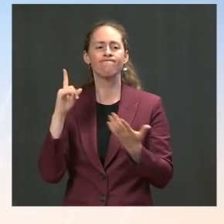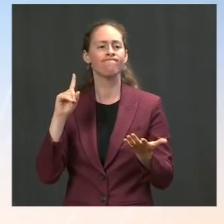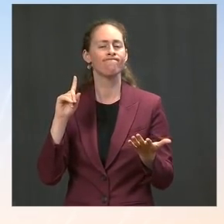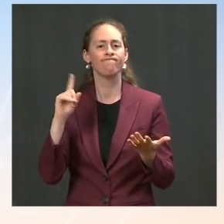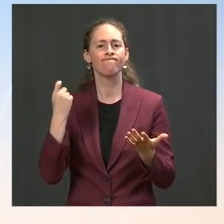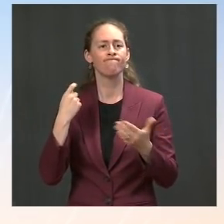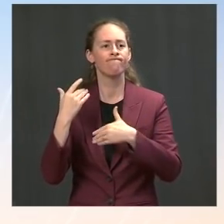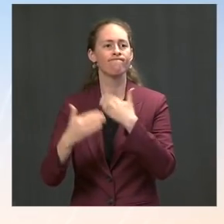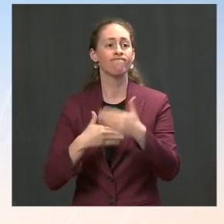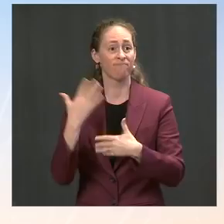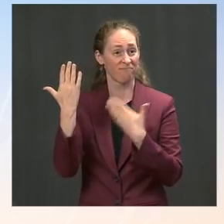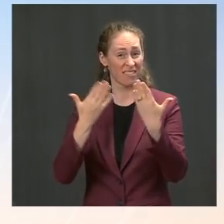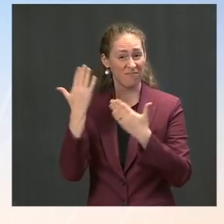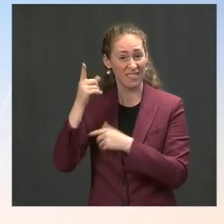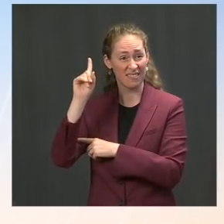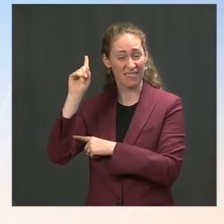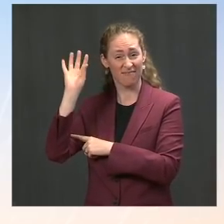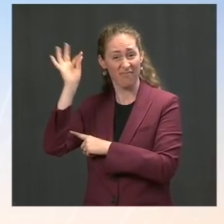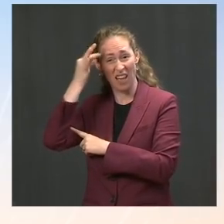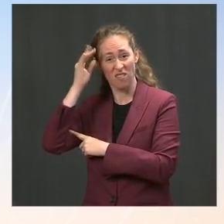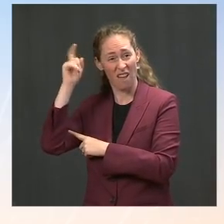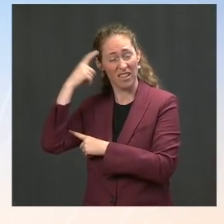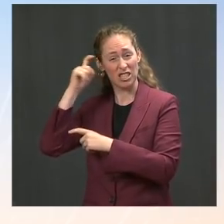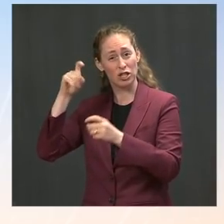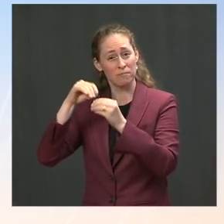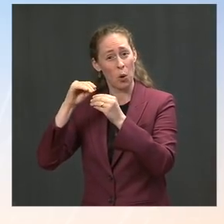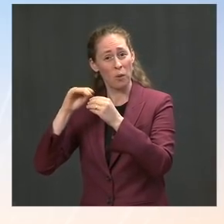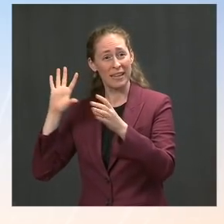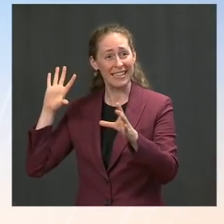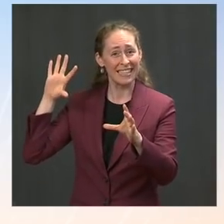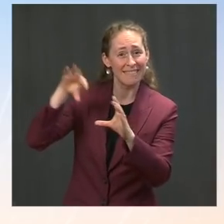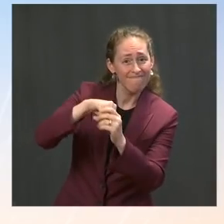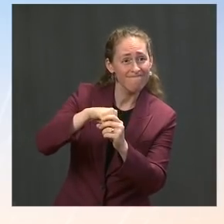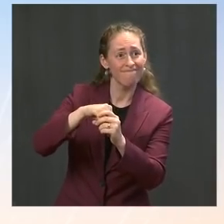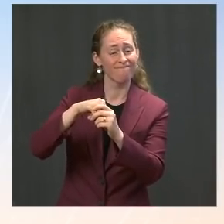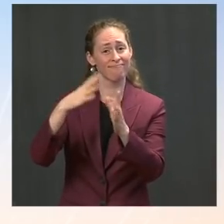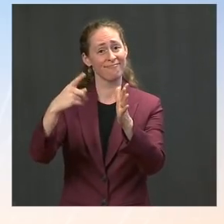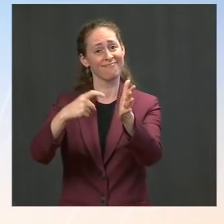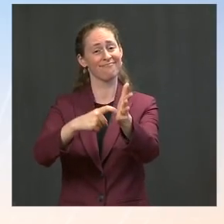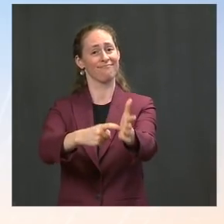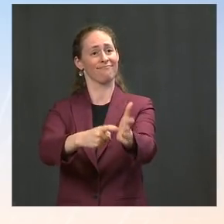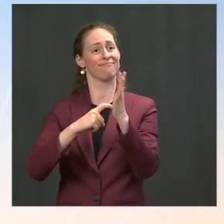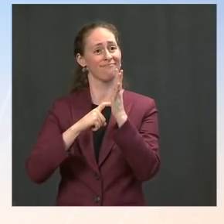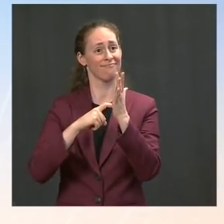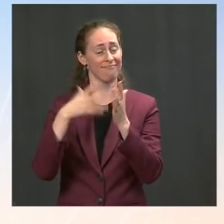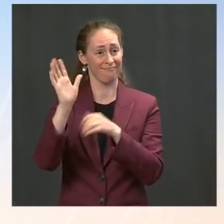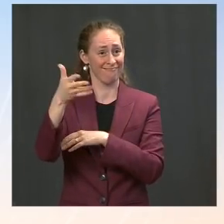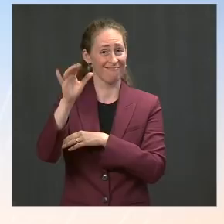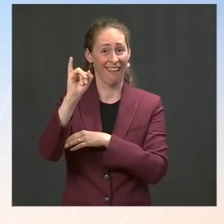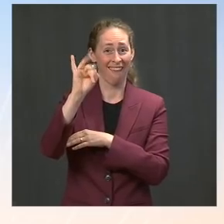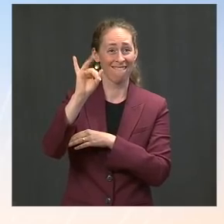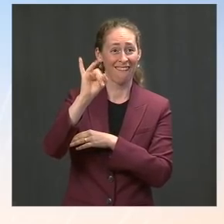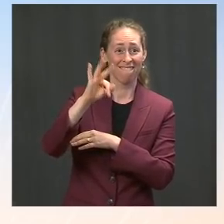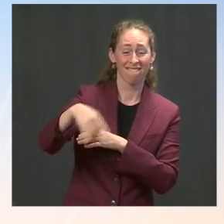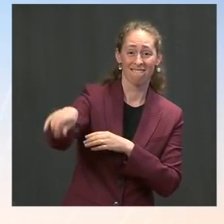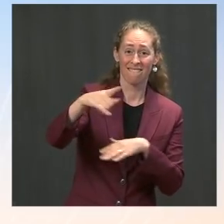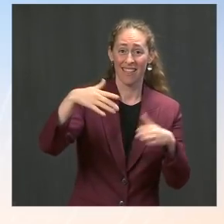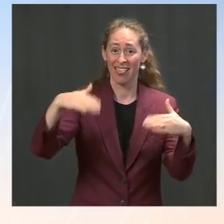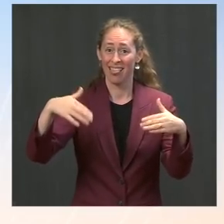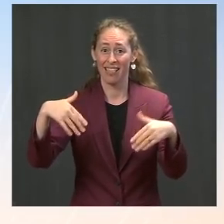should step in and issue mandates? And if not, are you putting the needs of unvaccinated people ahead of the needs of vaccinated people?